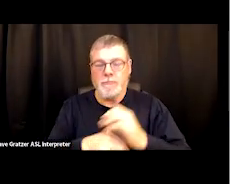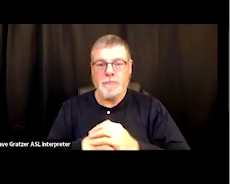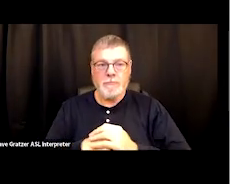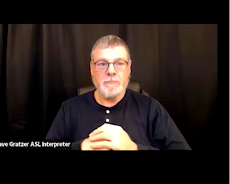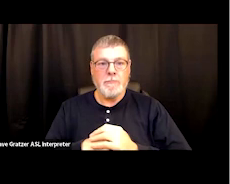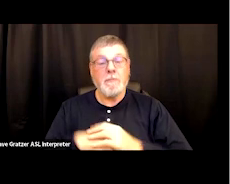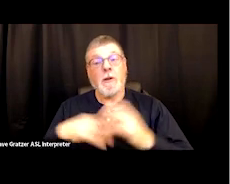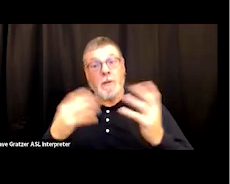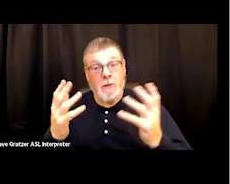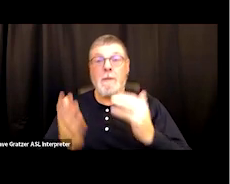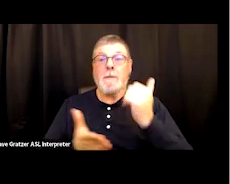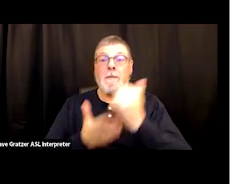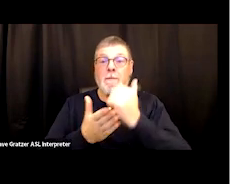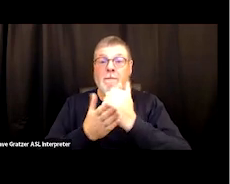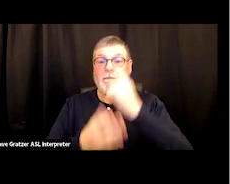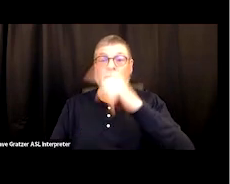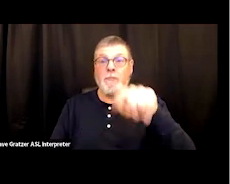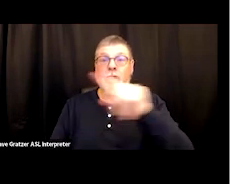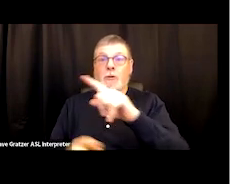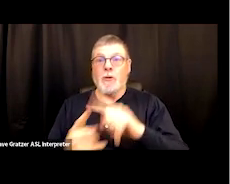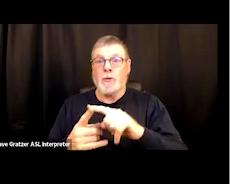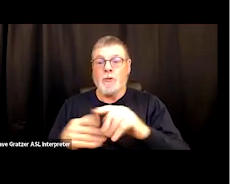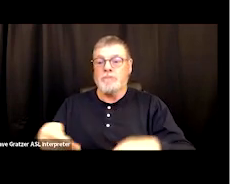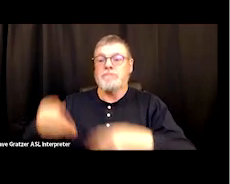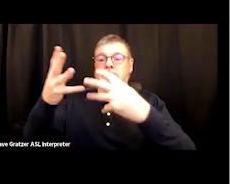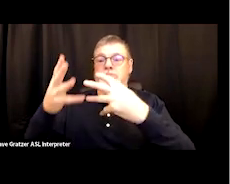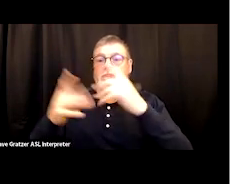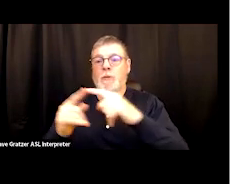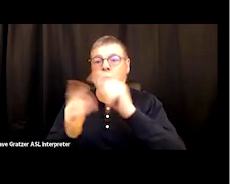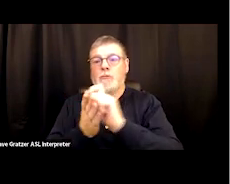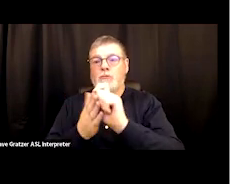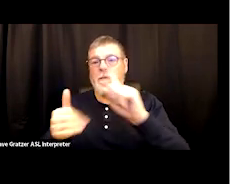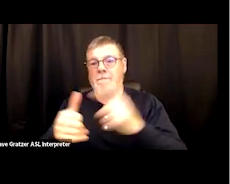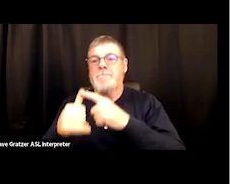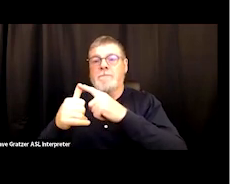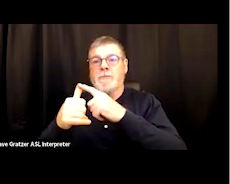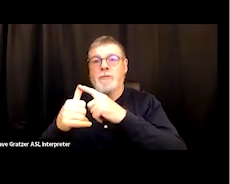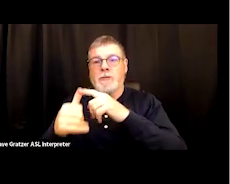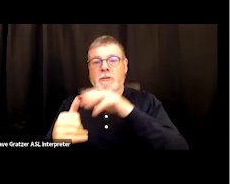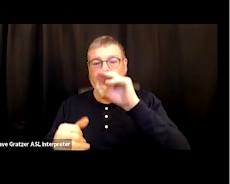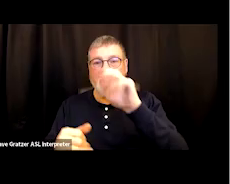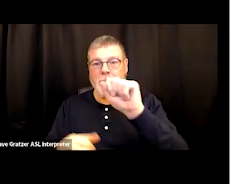So it might be helpful to just have that pulled up when you're writing your first MSR for the applicant that you're helping with.